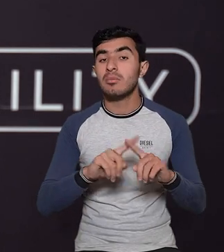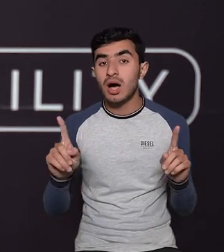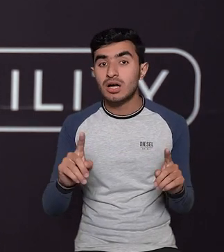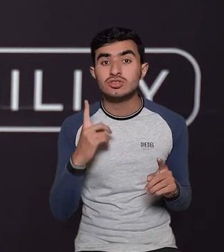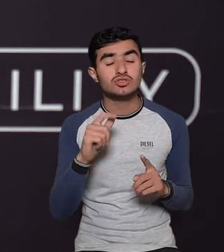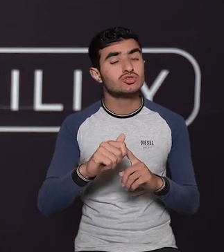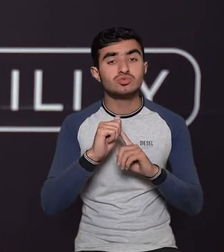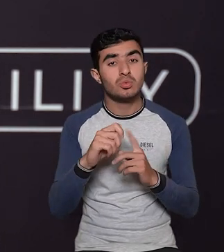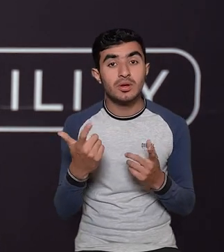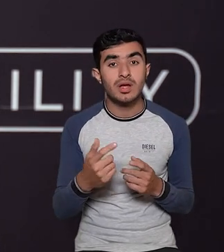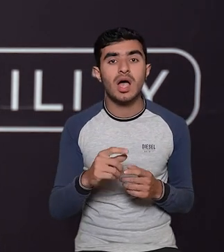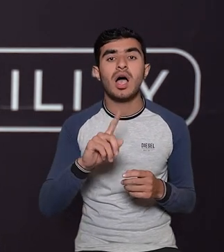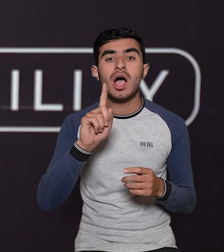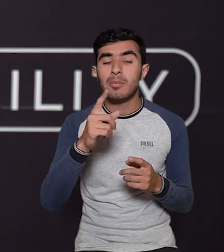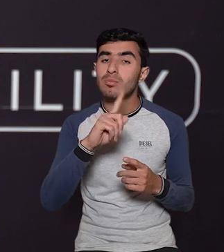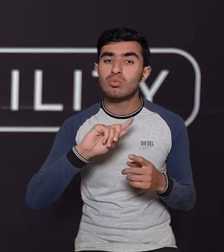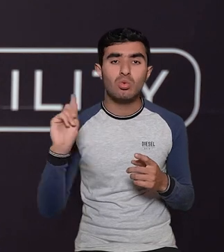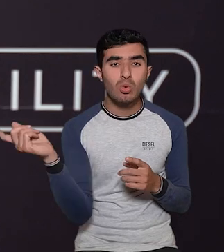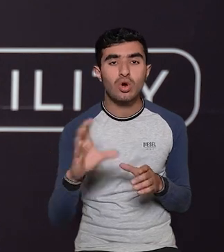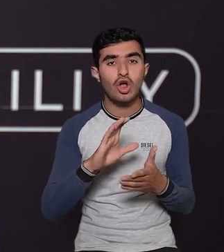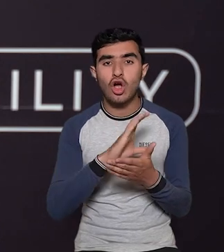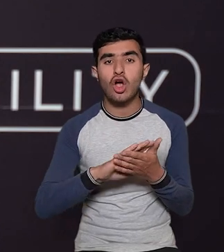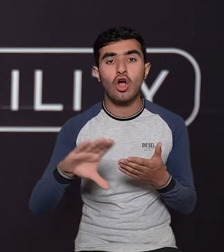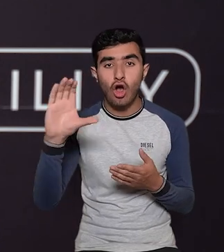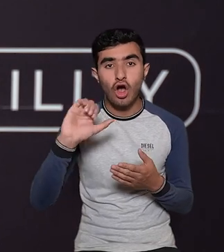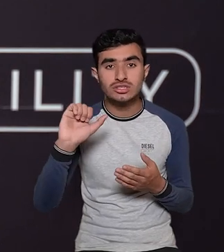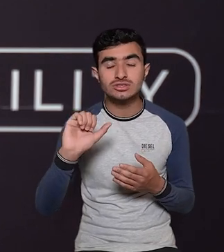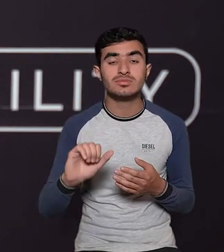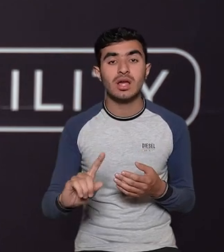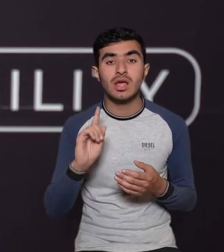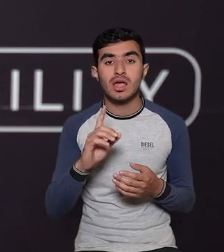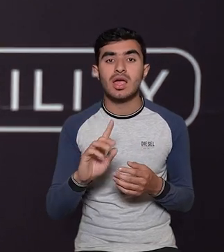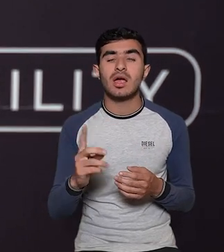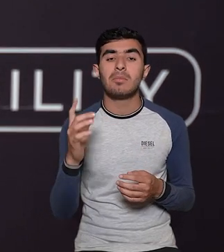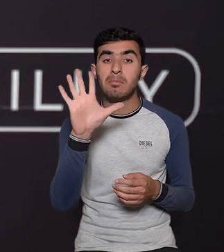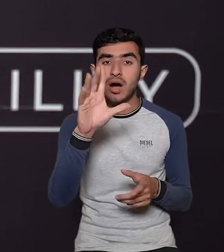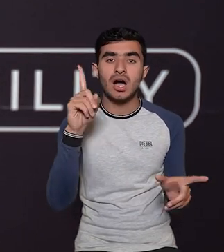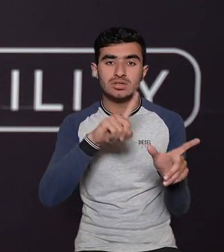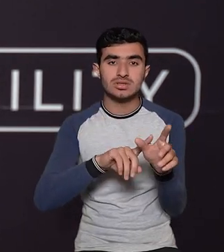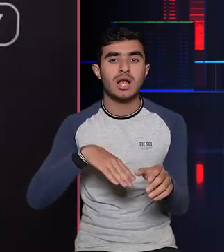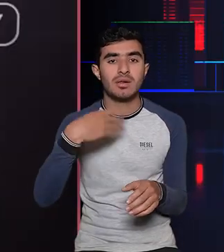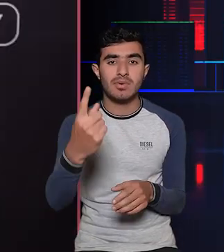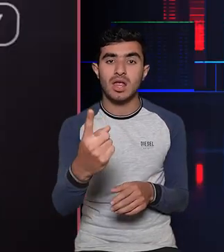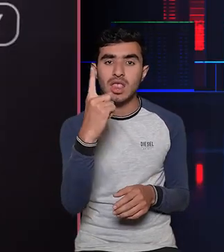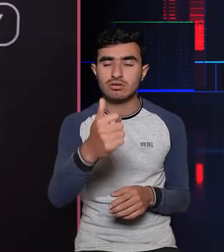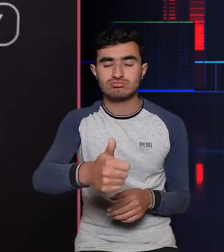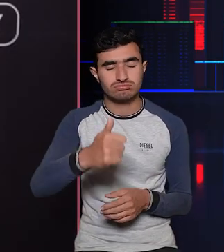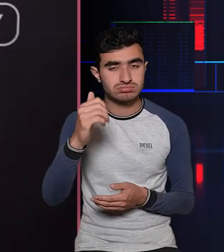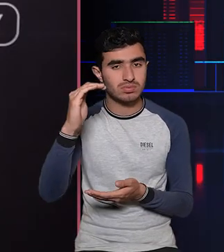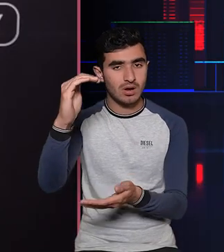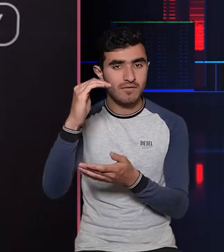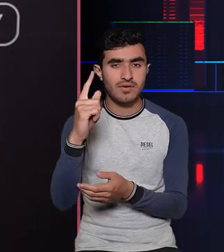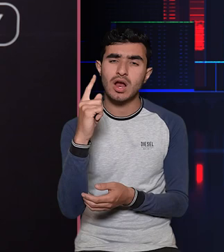In my batch there were only three full college sports blazzers but there is one medal of